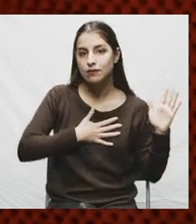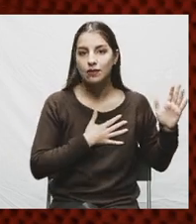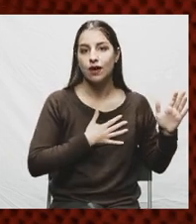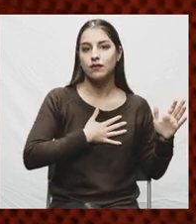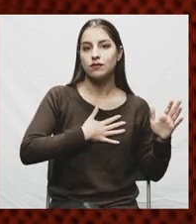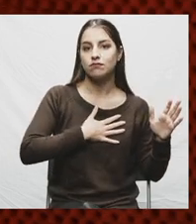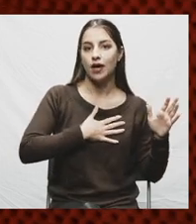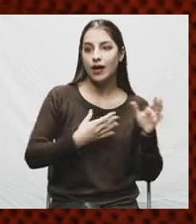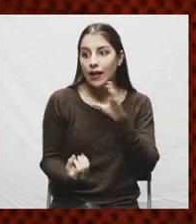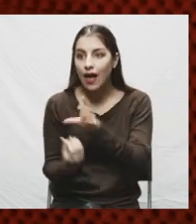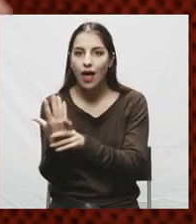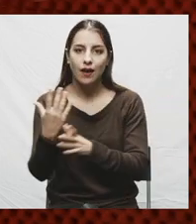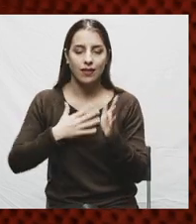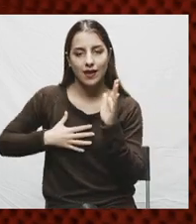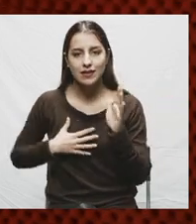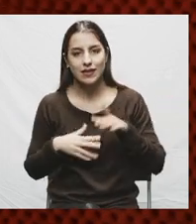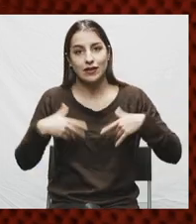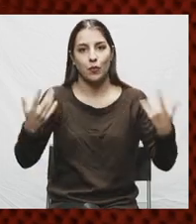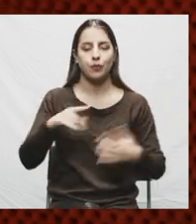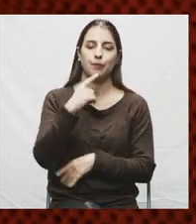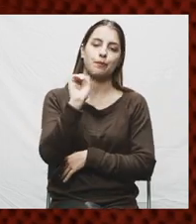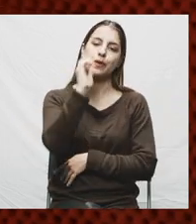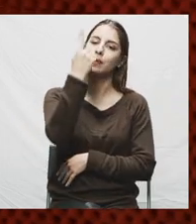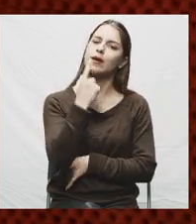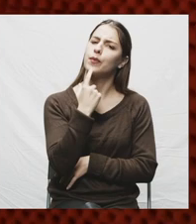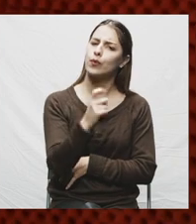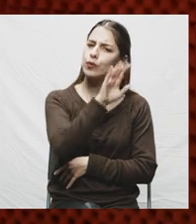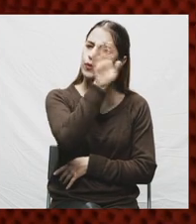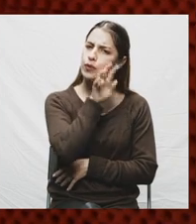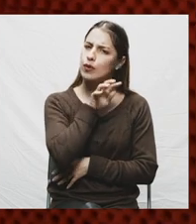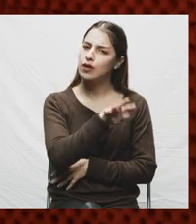And… it always comes that first question, to start in a way,